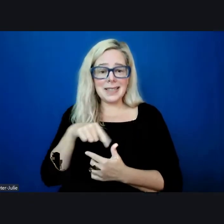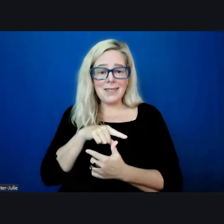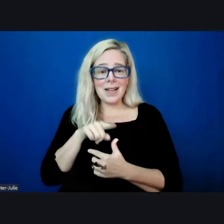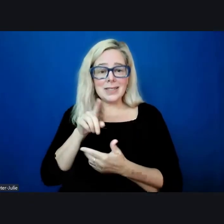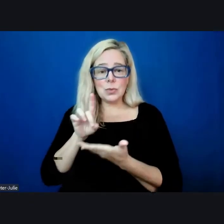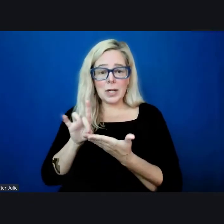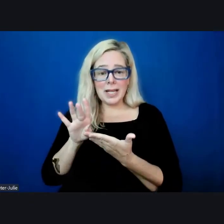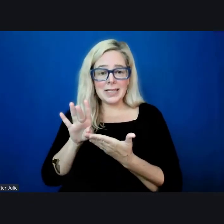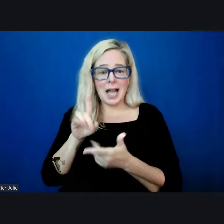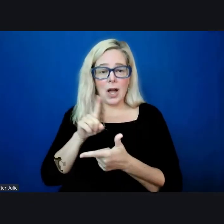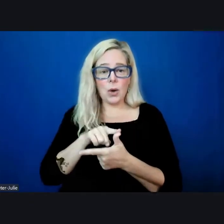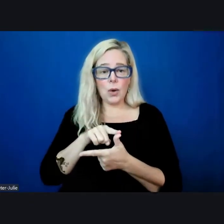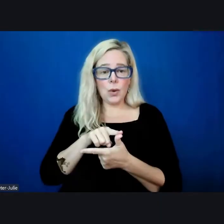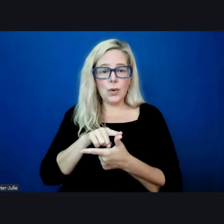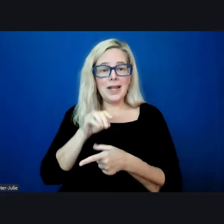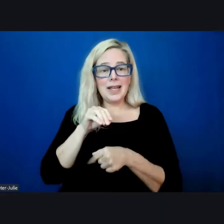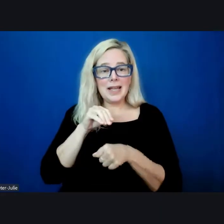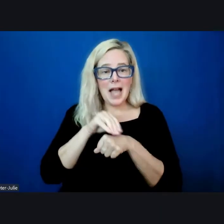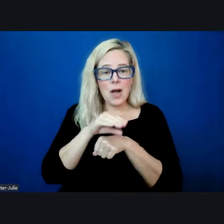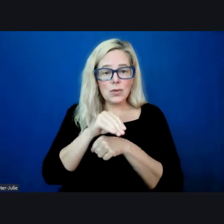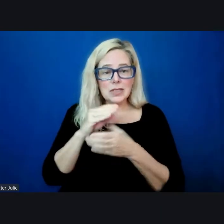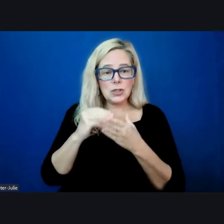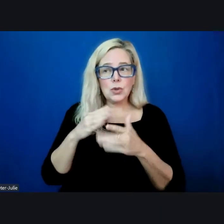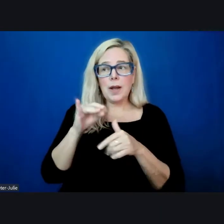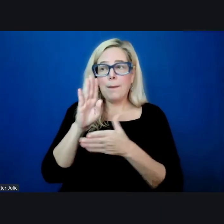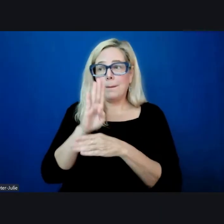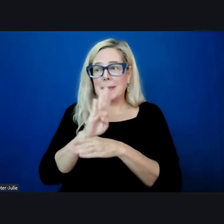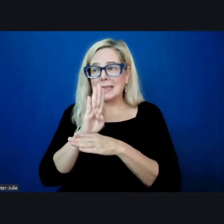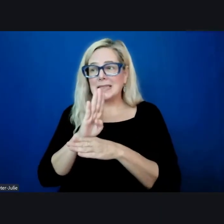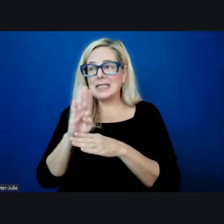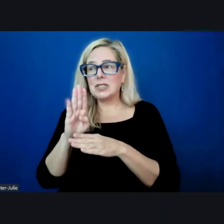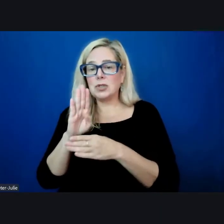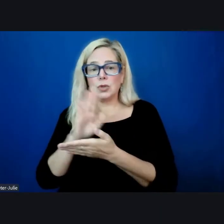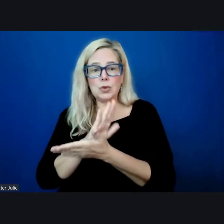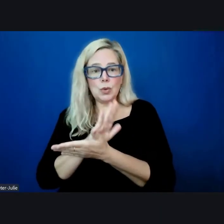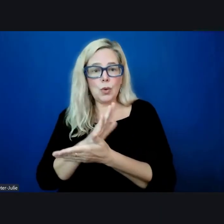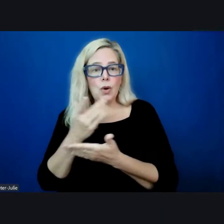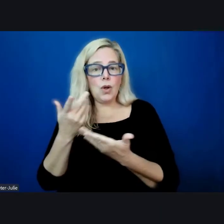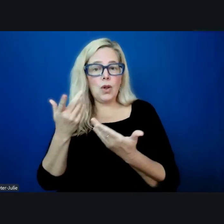person in the business school. I don't know that she's kicked out, but she just disappeared. Now,